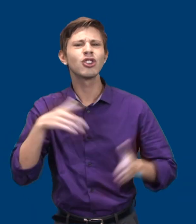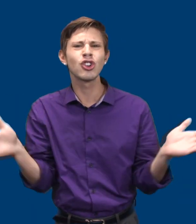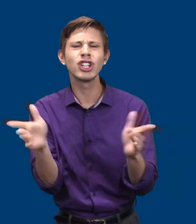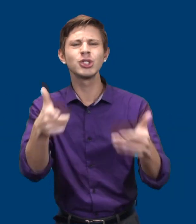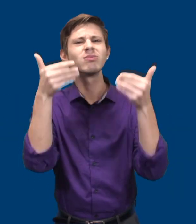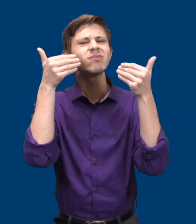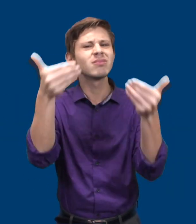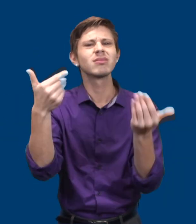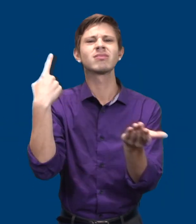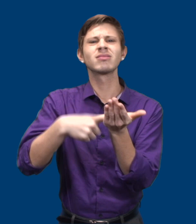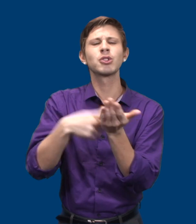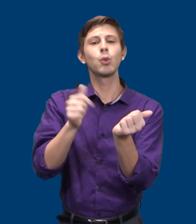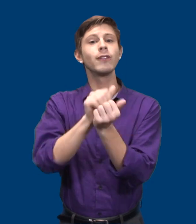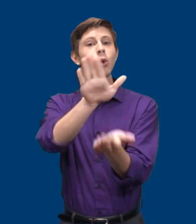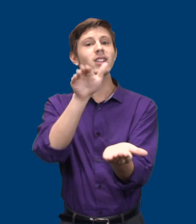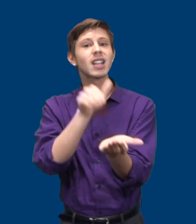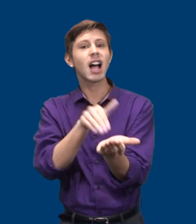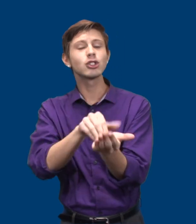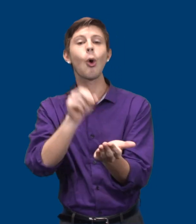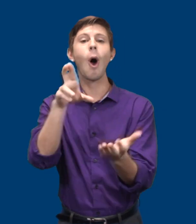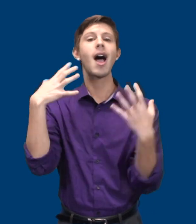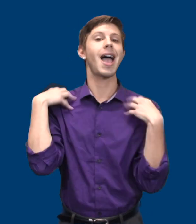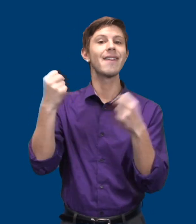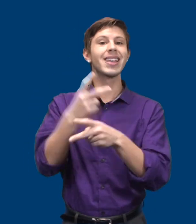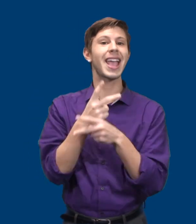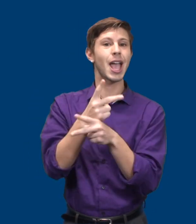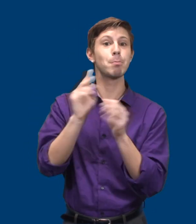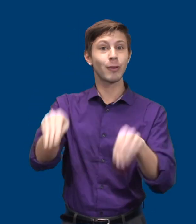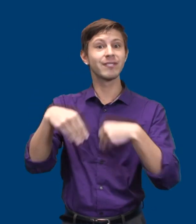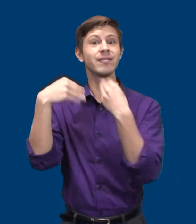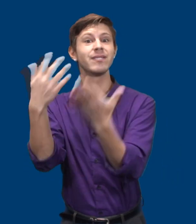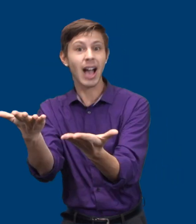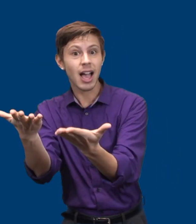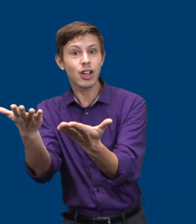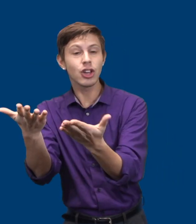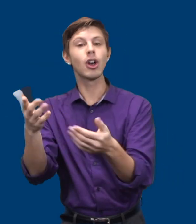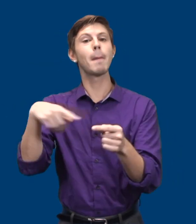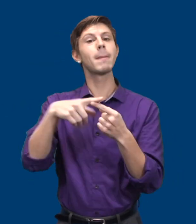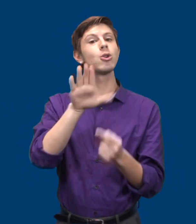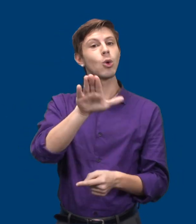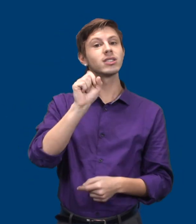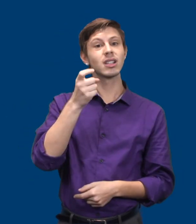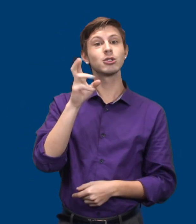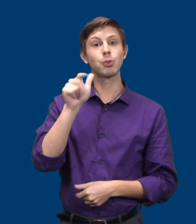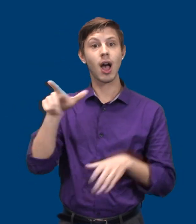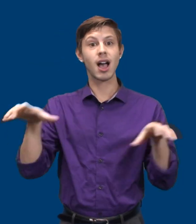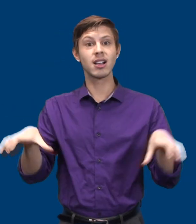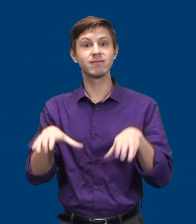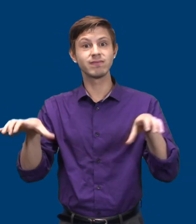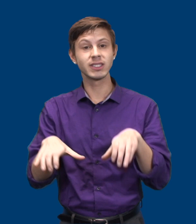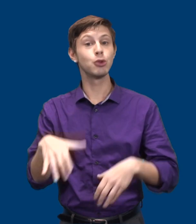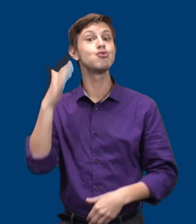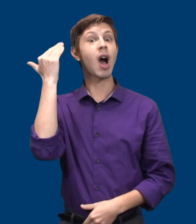NCDHR encourages you to discuss your sexual activity with your doctor or health care provider,